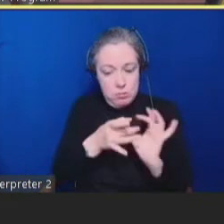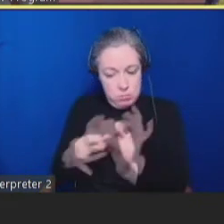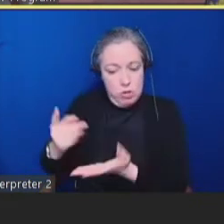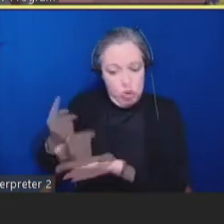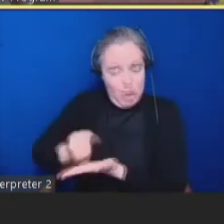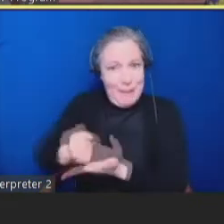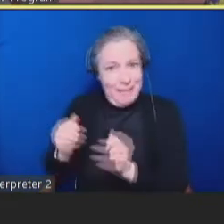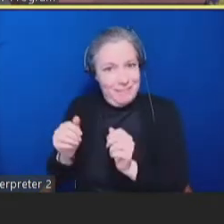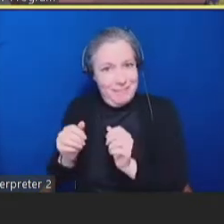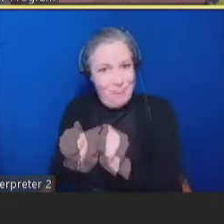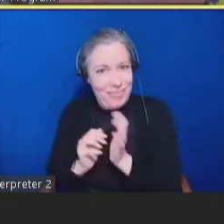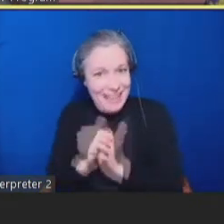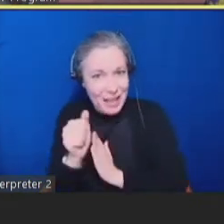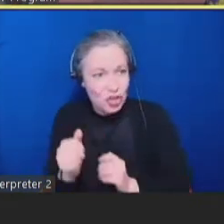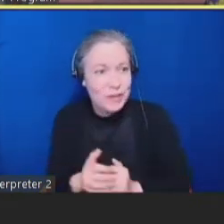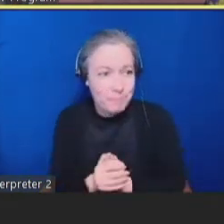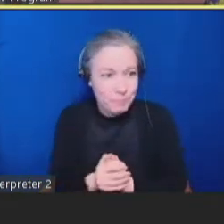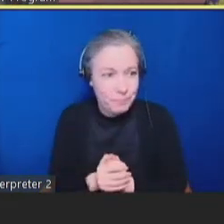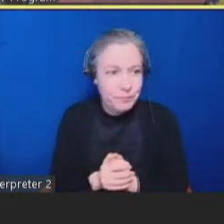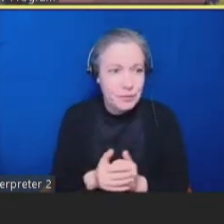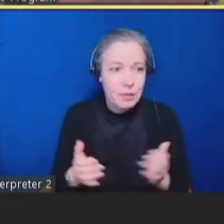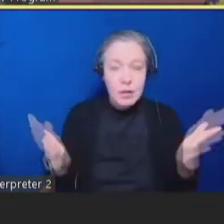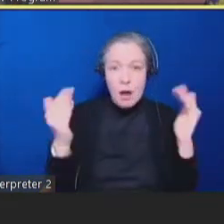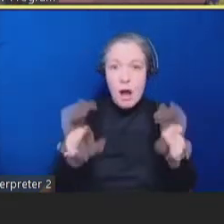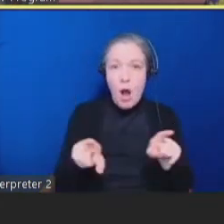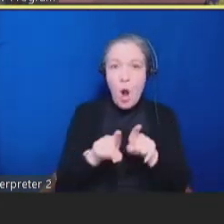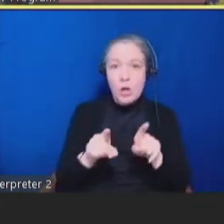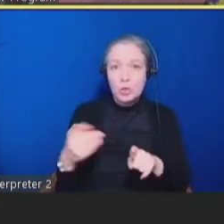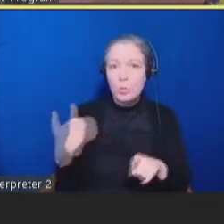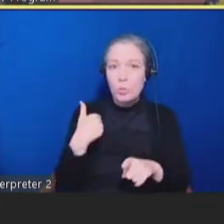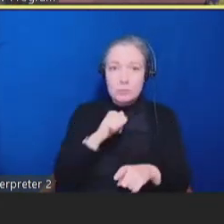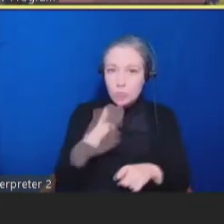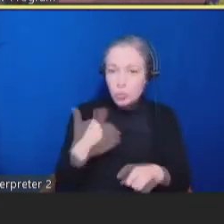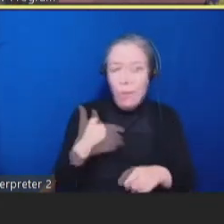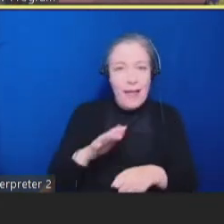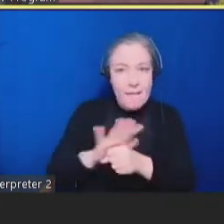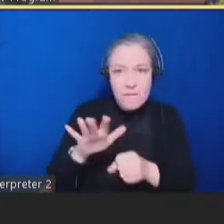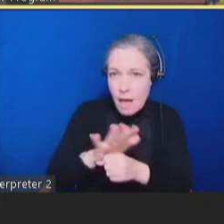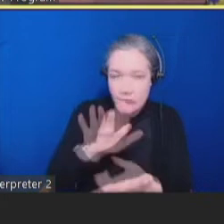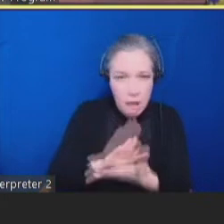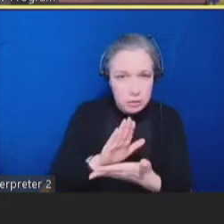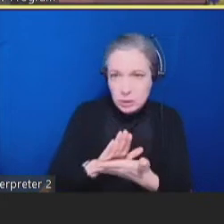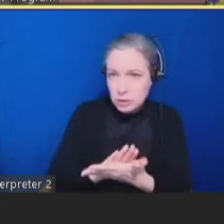We also have insufficient mechanisms to spark further collaborations between academia and